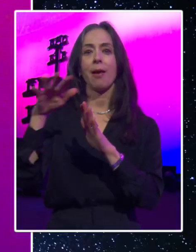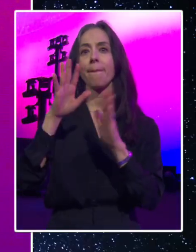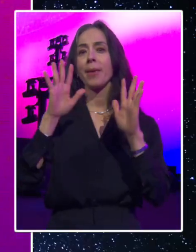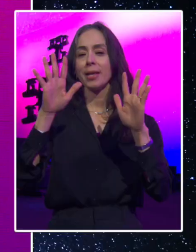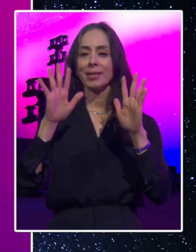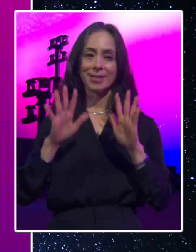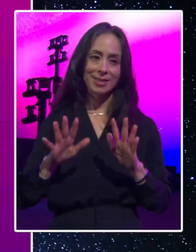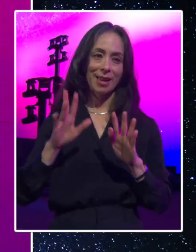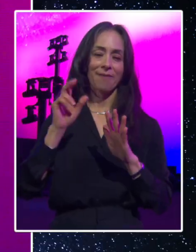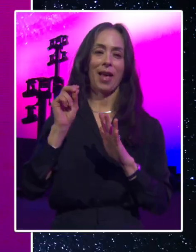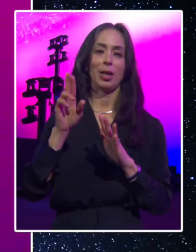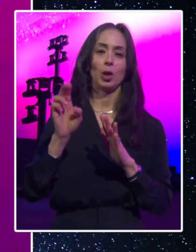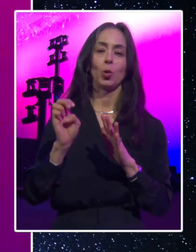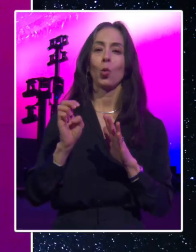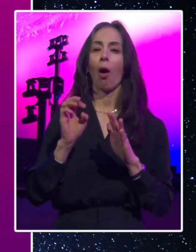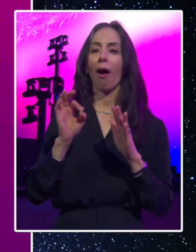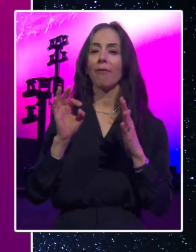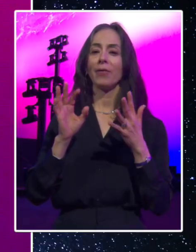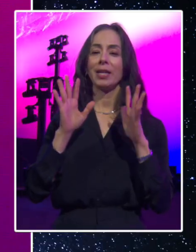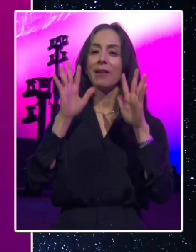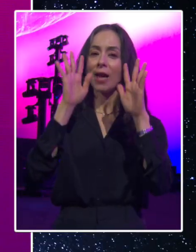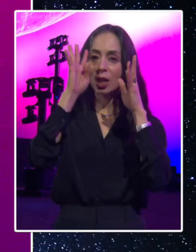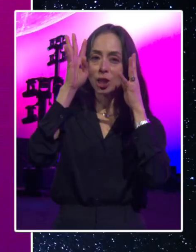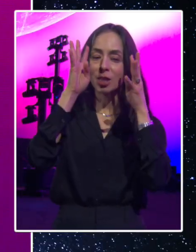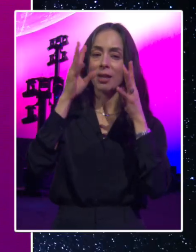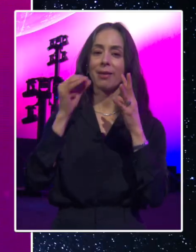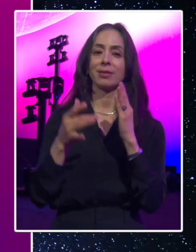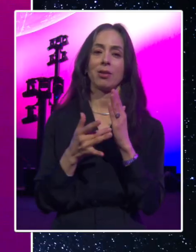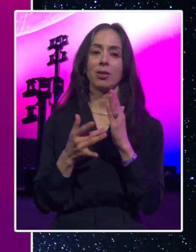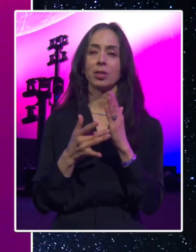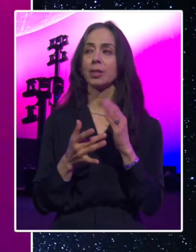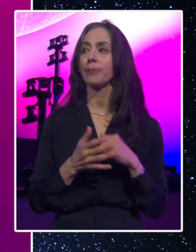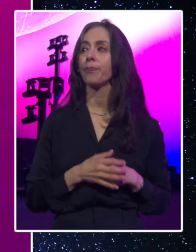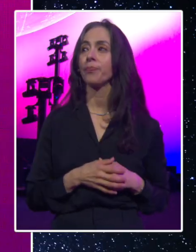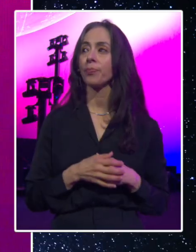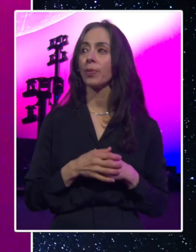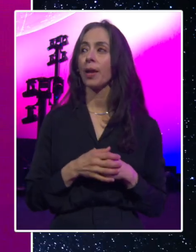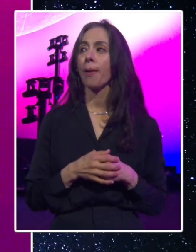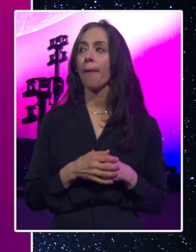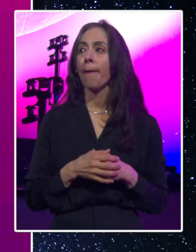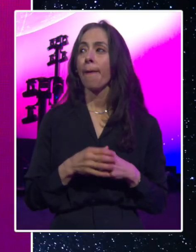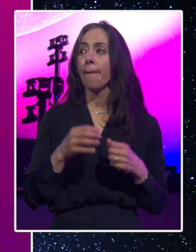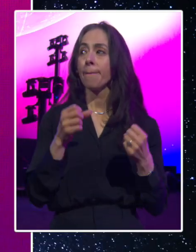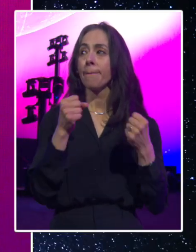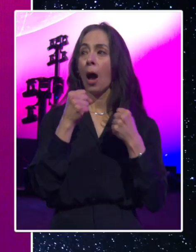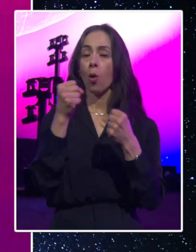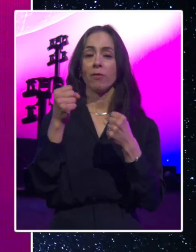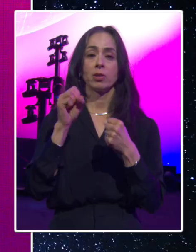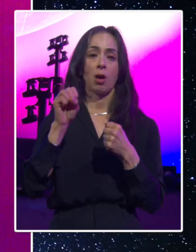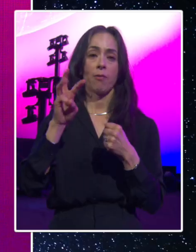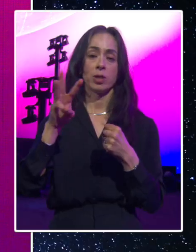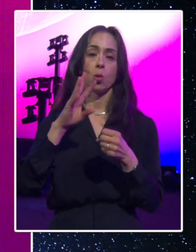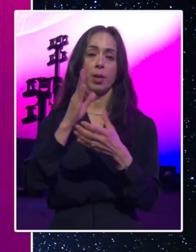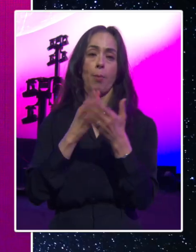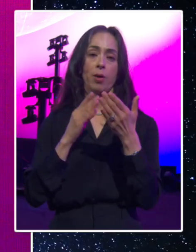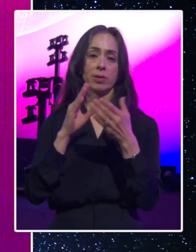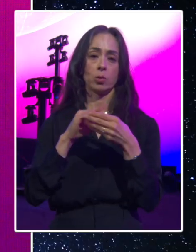which is an amazing venue of innovation and technology. Power software is only part of the story.